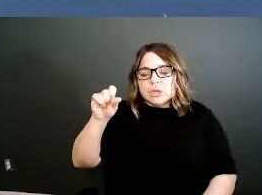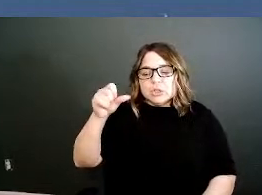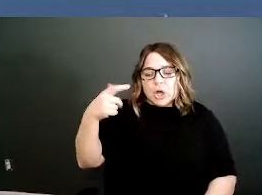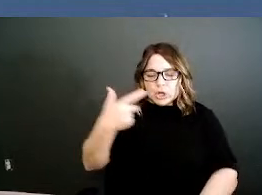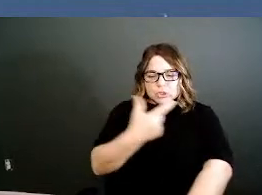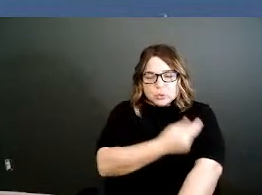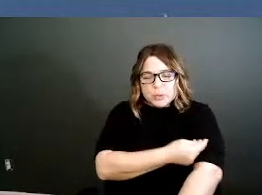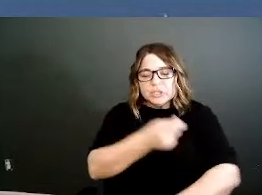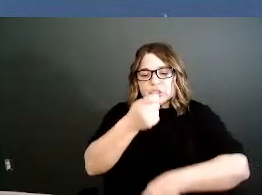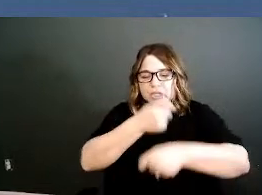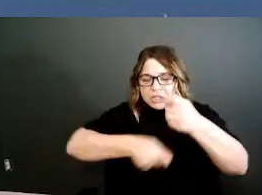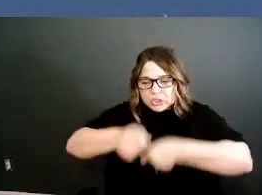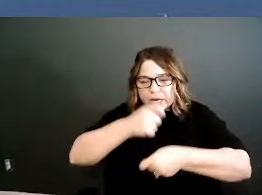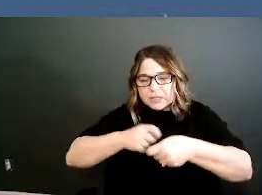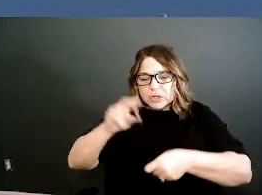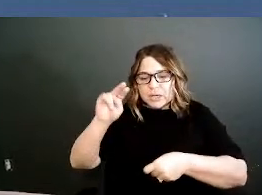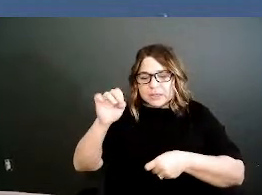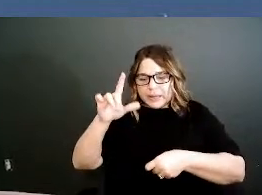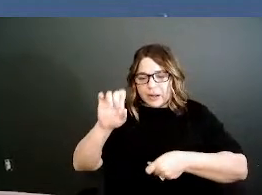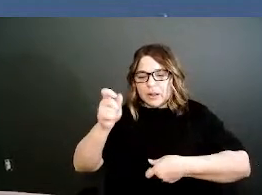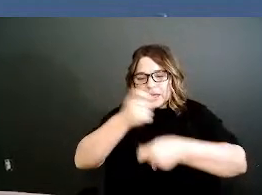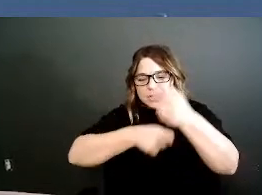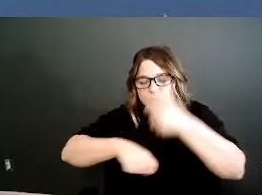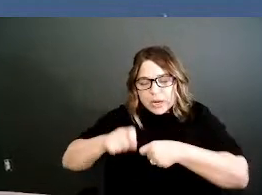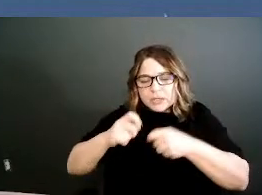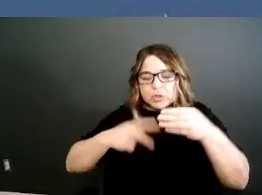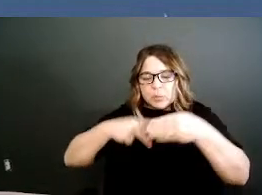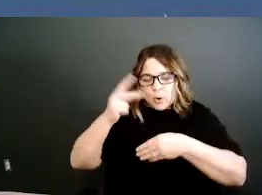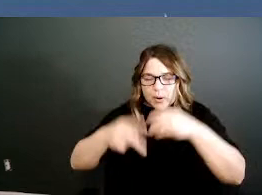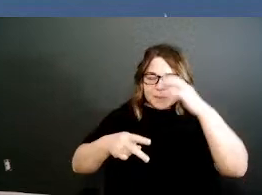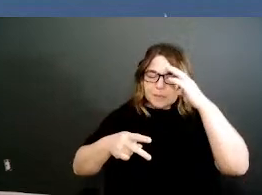SPECIFICS. I KNOW YOU HAVE LINE ITEMS.